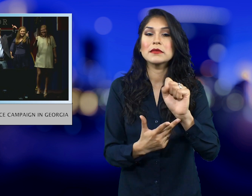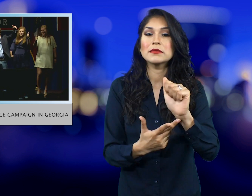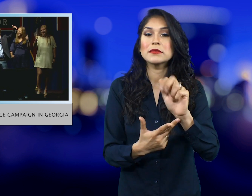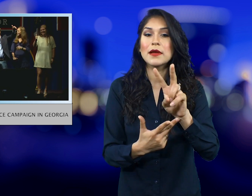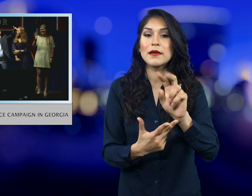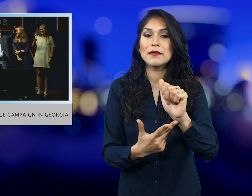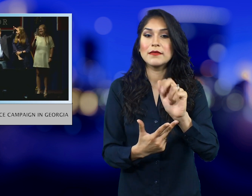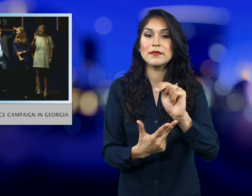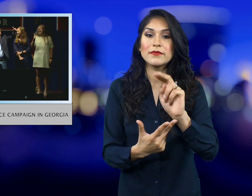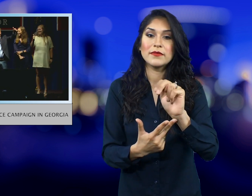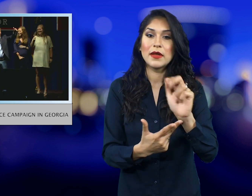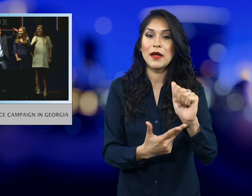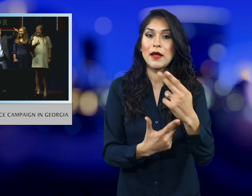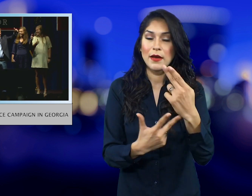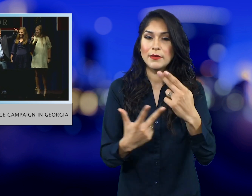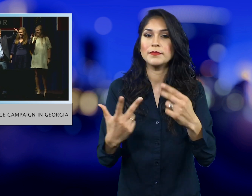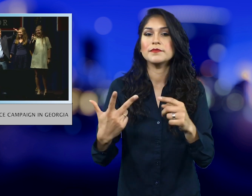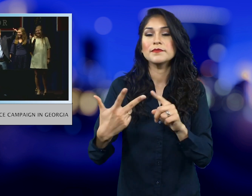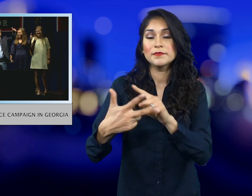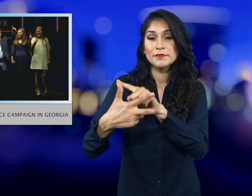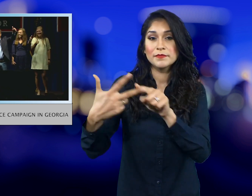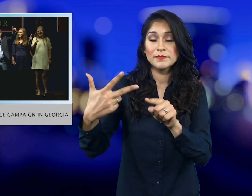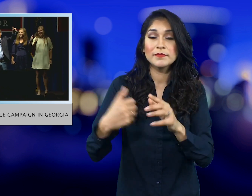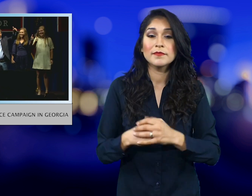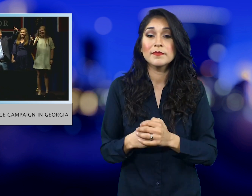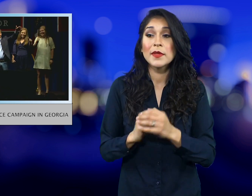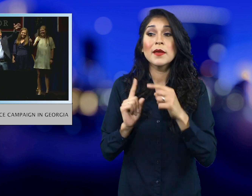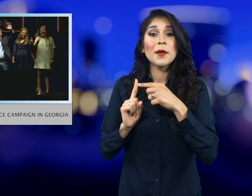and Savannah.